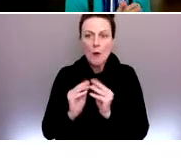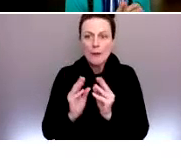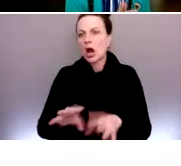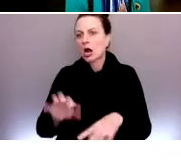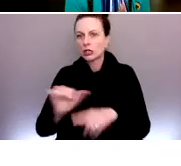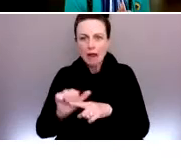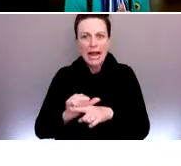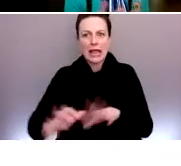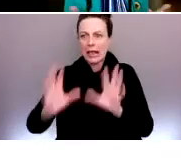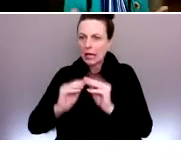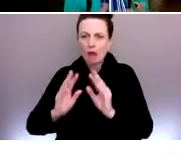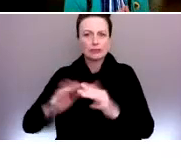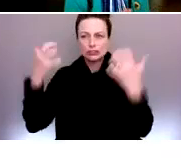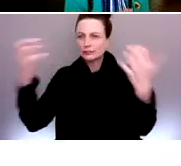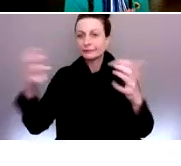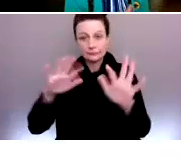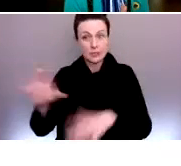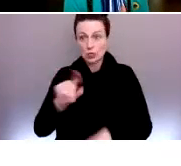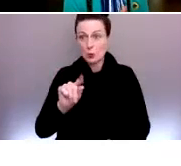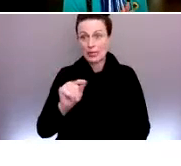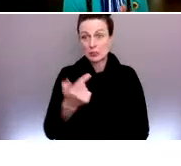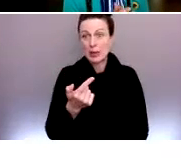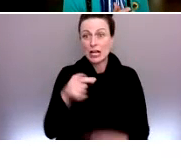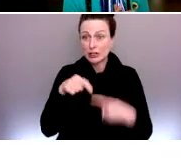in 2021, during the global lockdown.